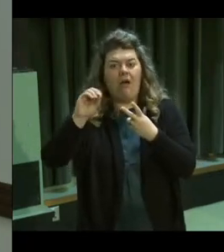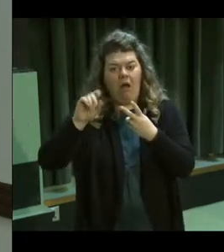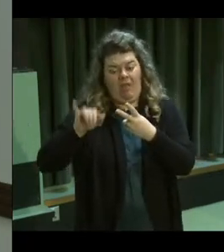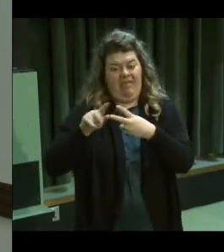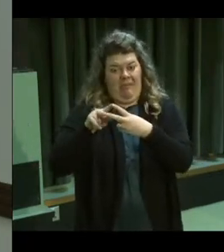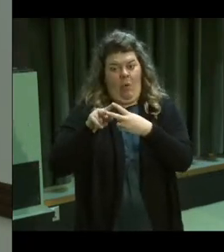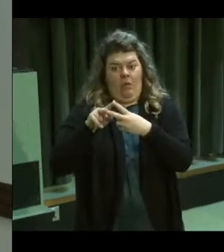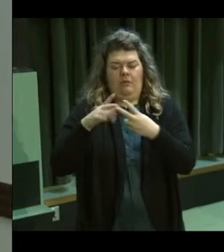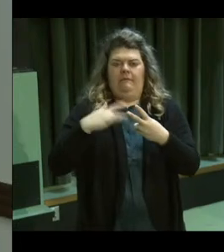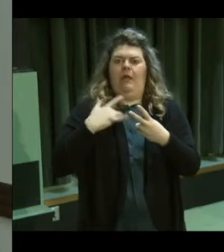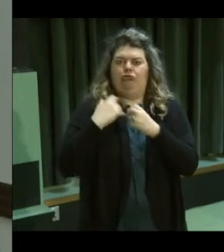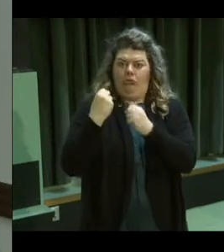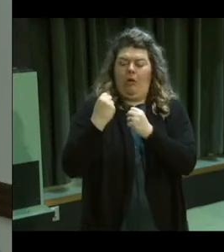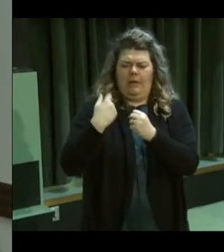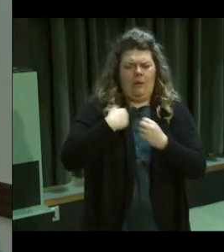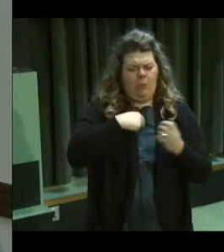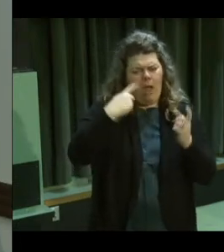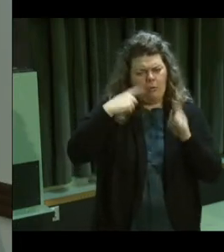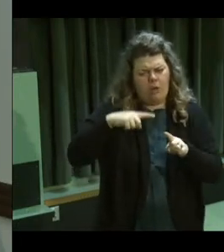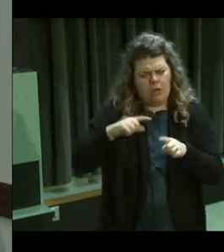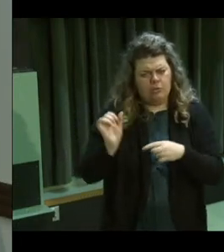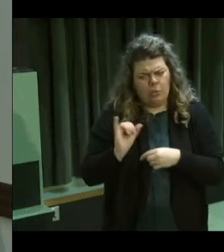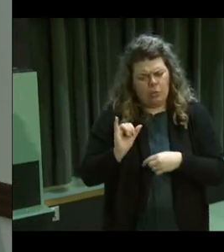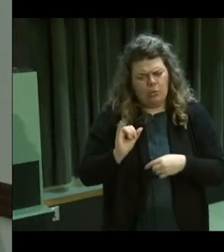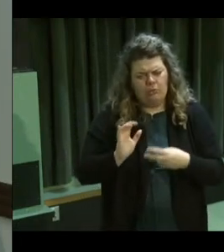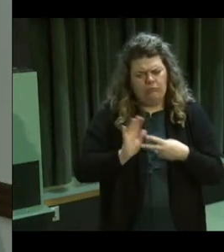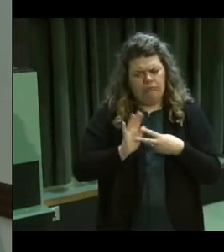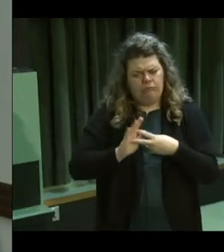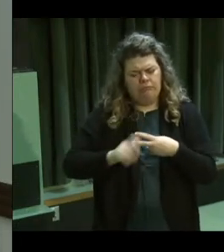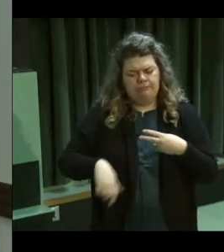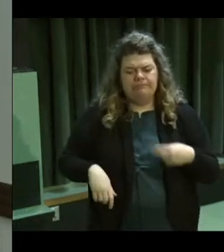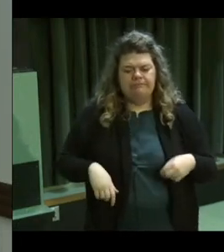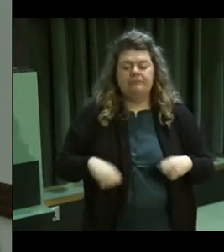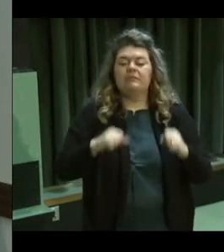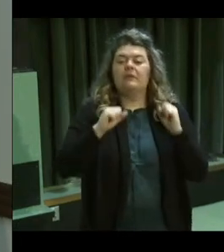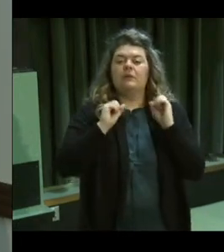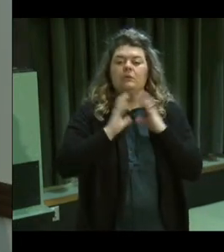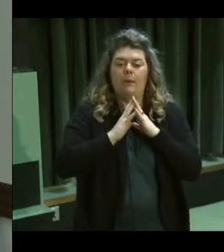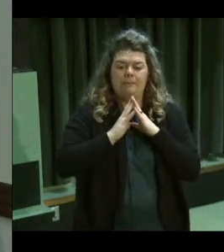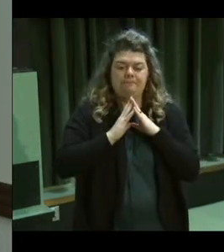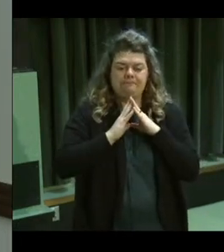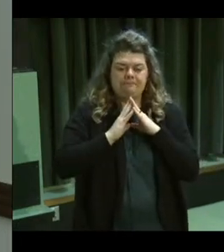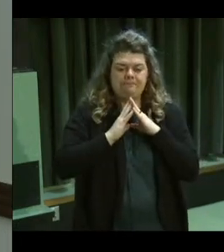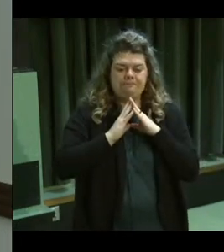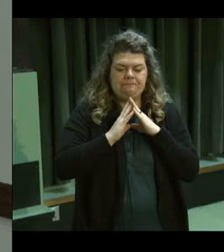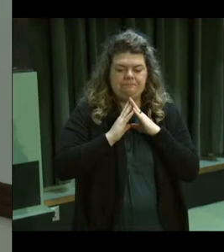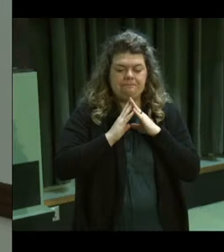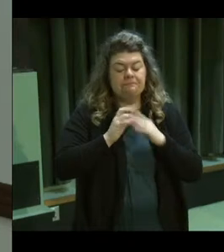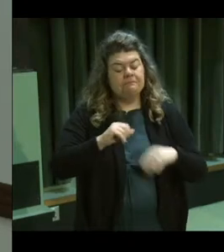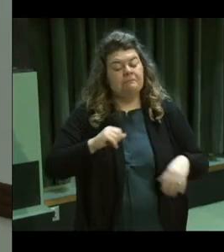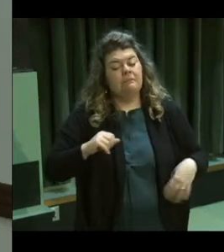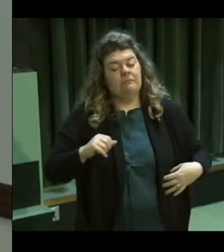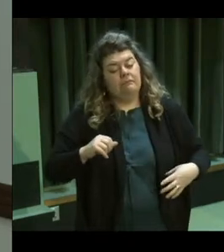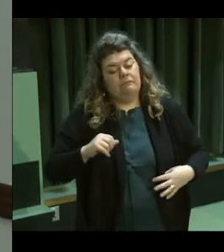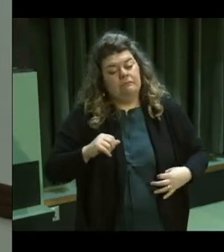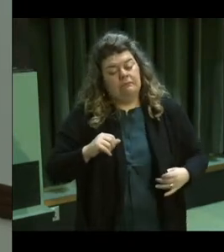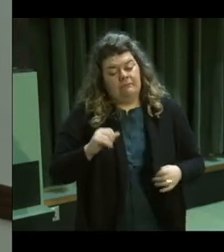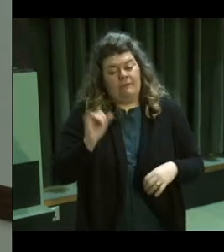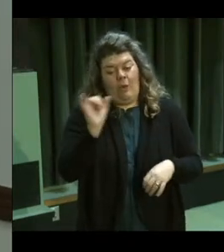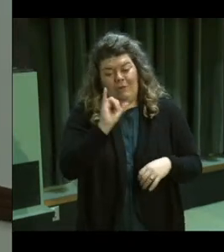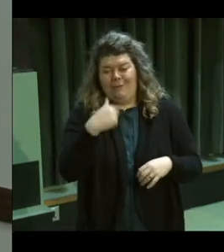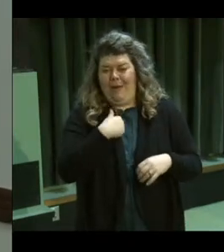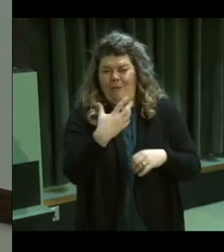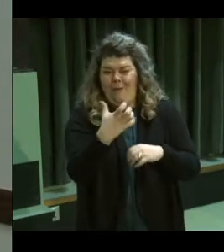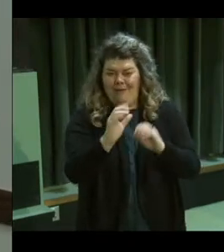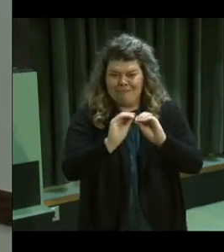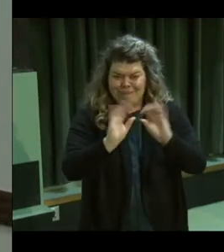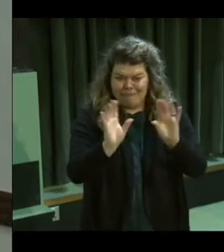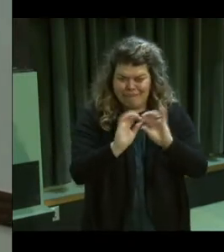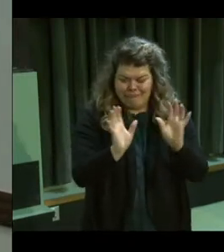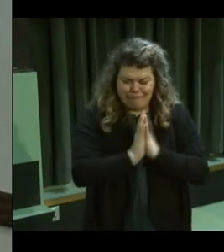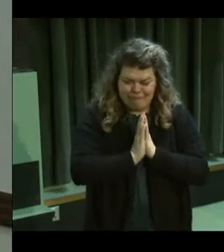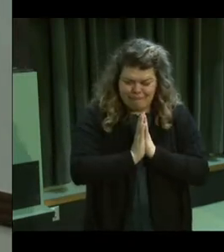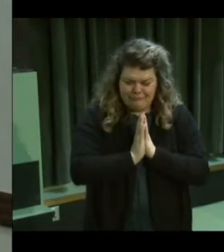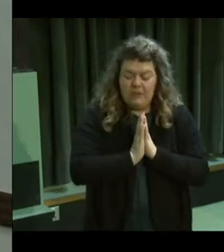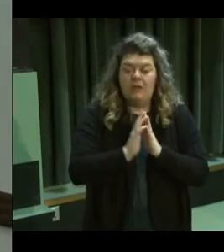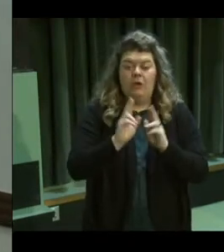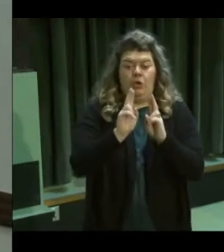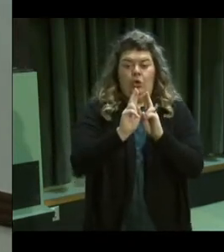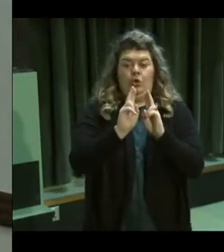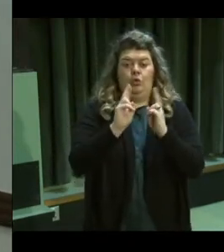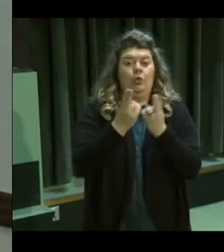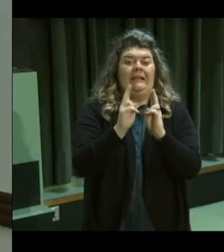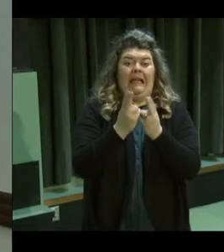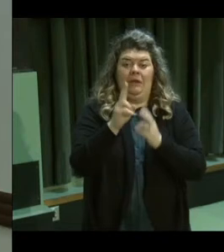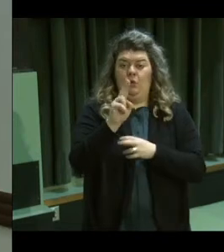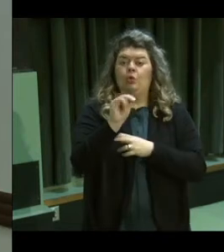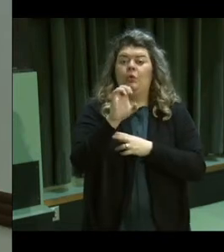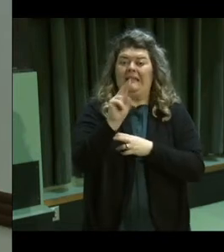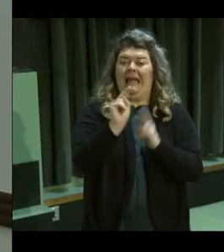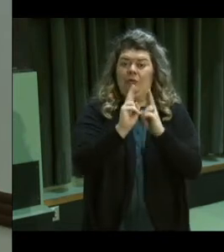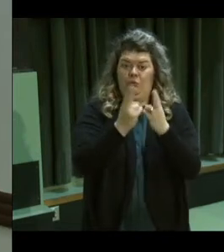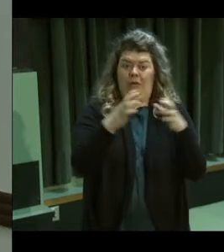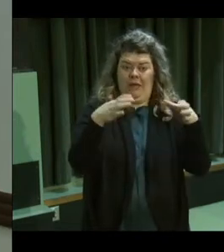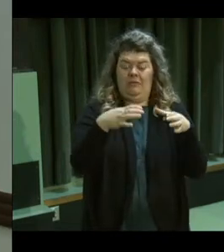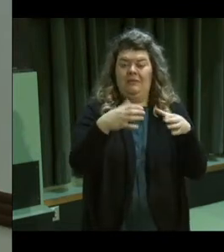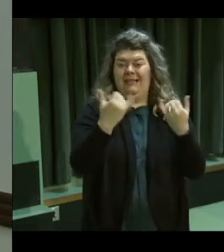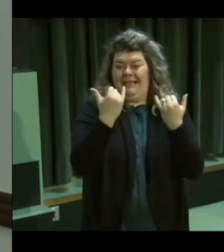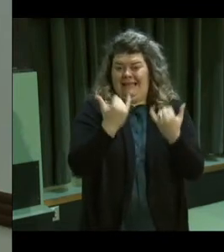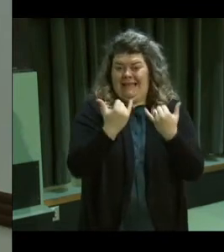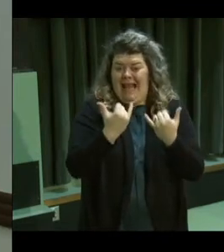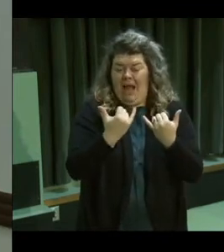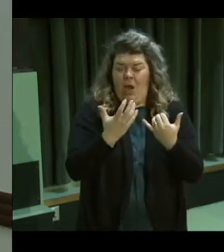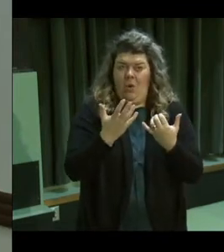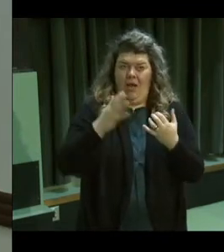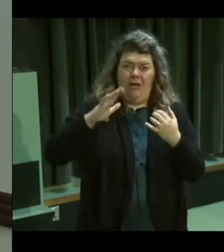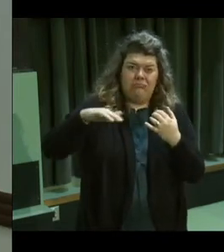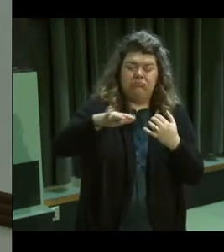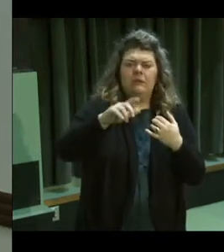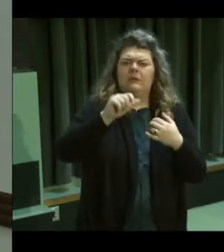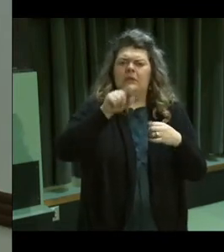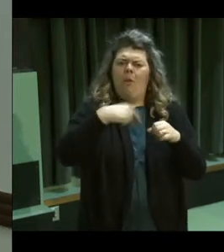we do too, so, I also wanted to